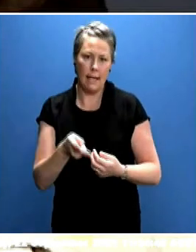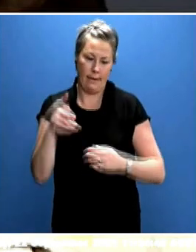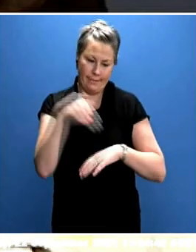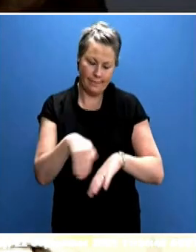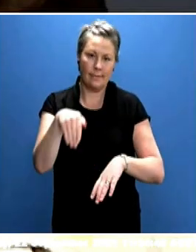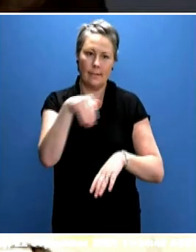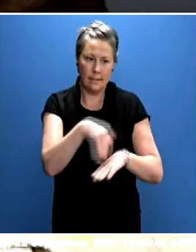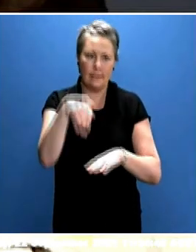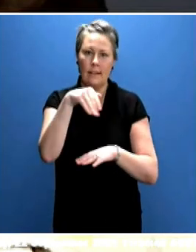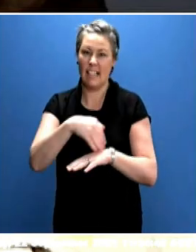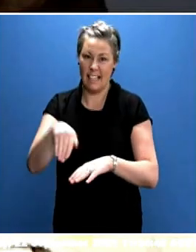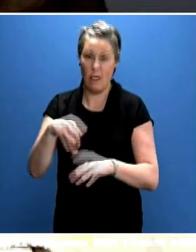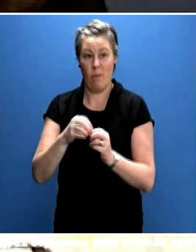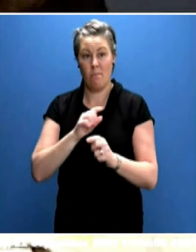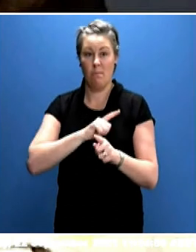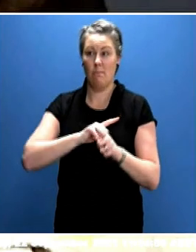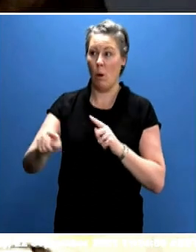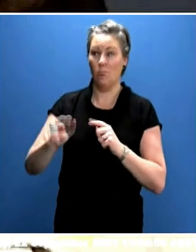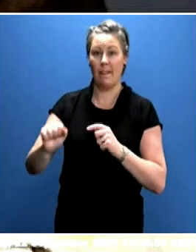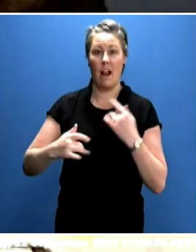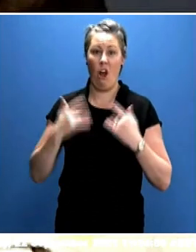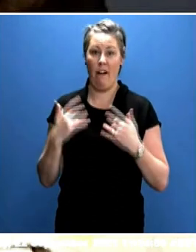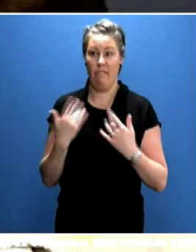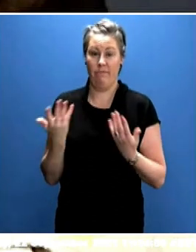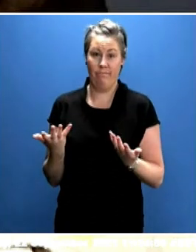very significant periods of their adult lives in jail.